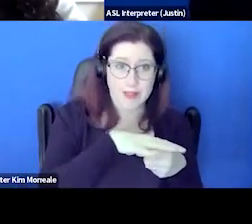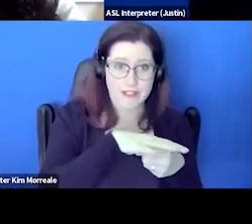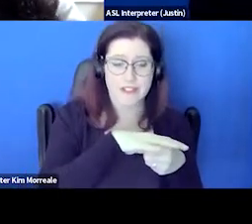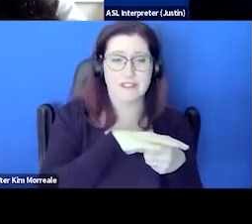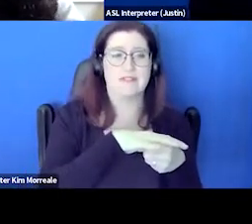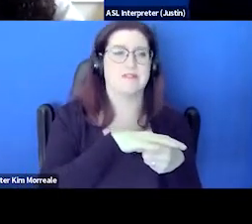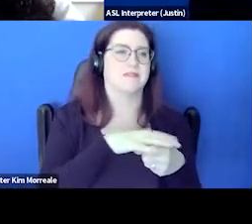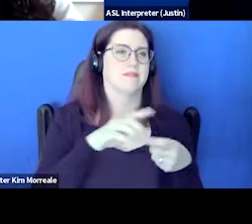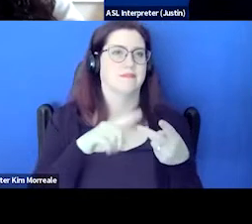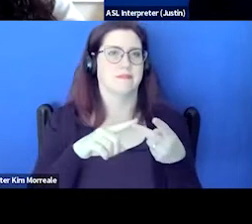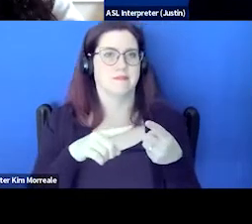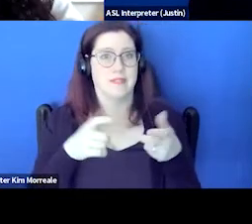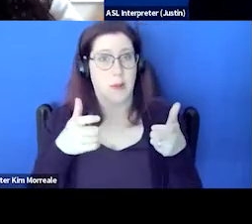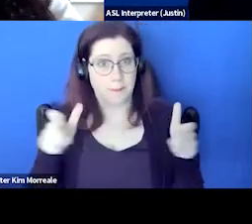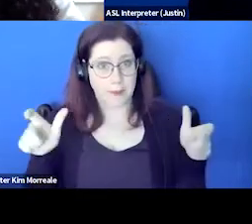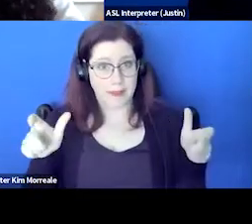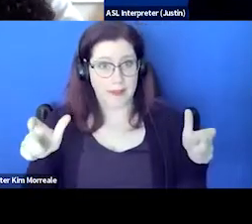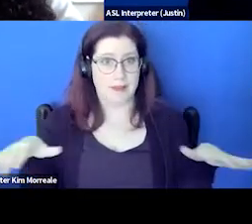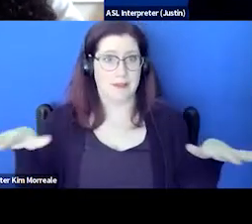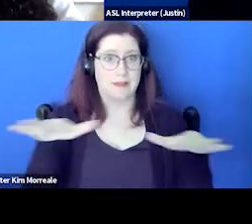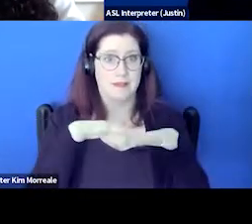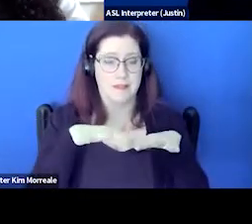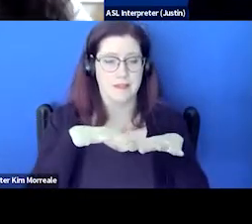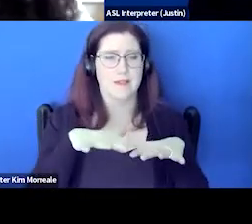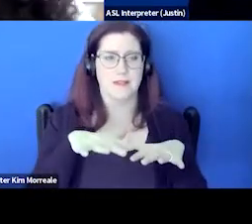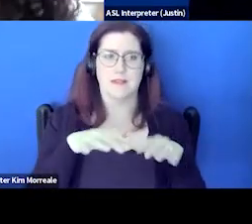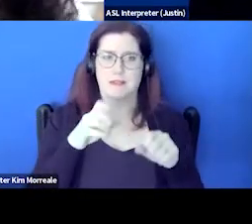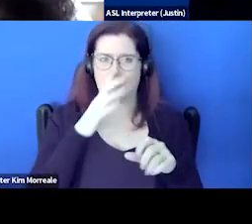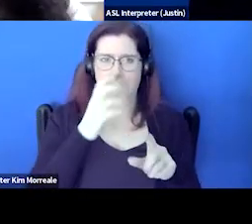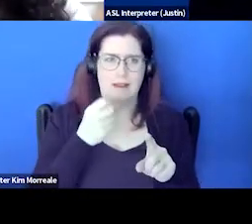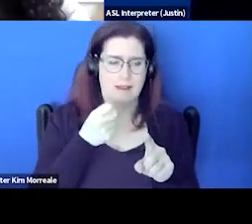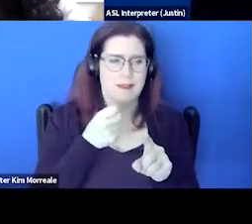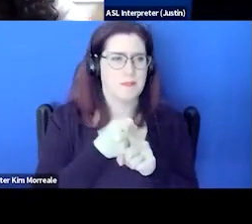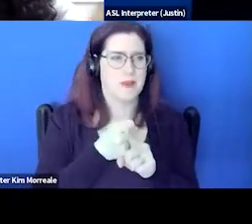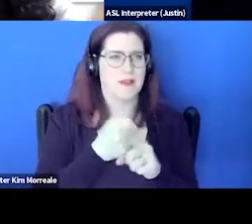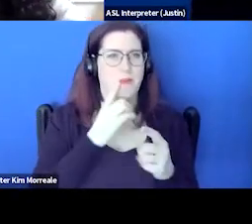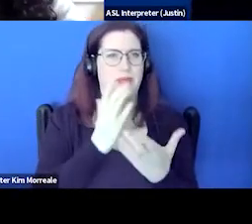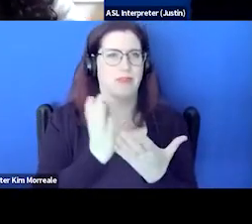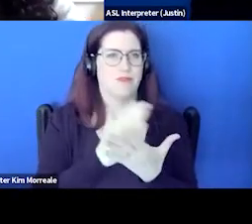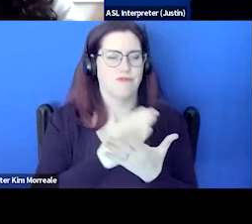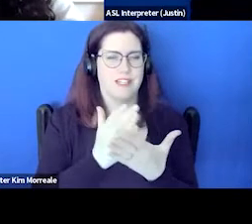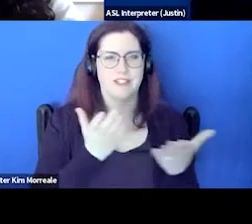the size really impacts what the range of services are provided.